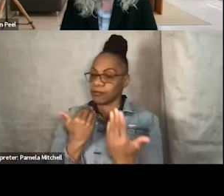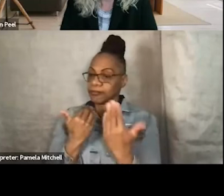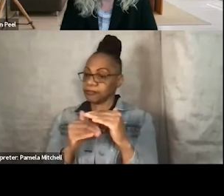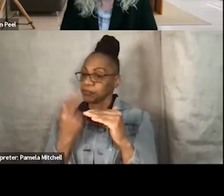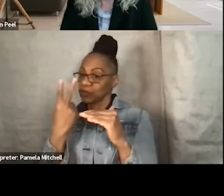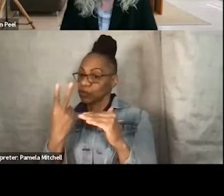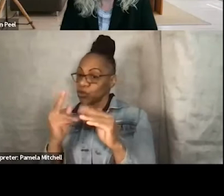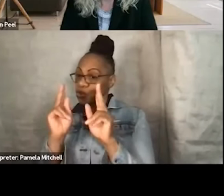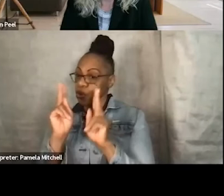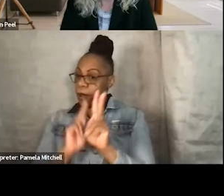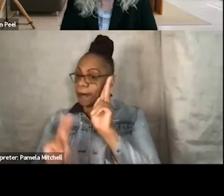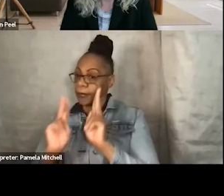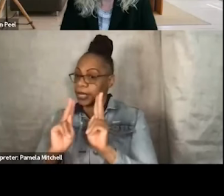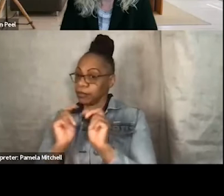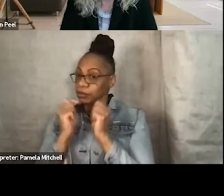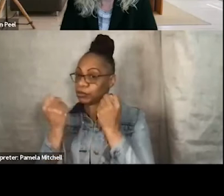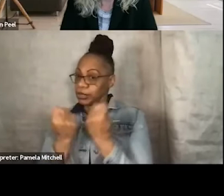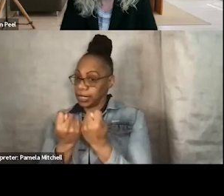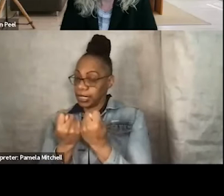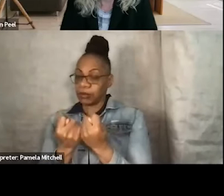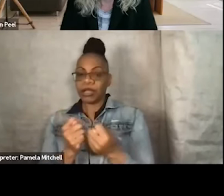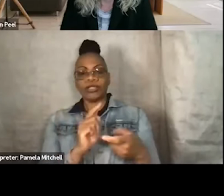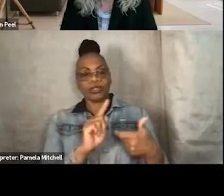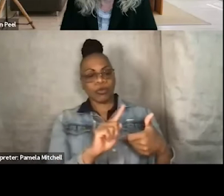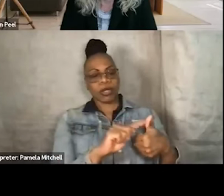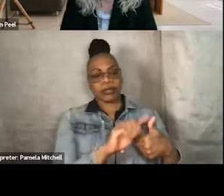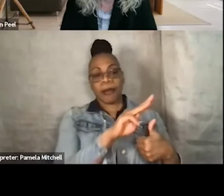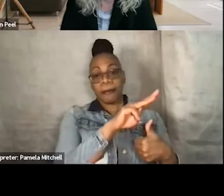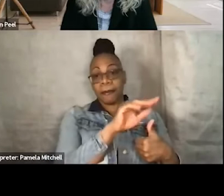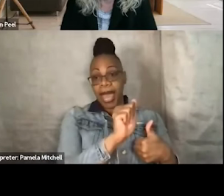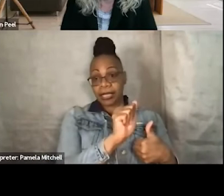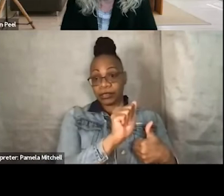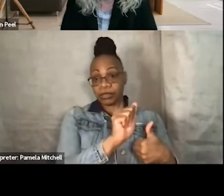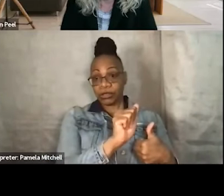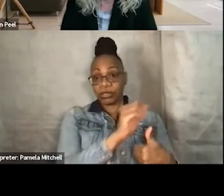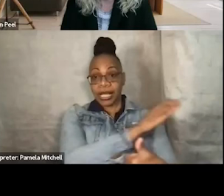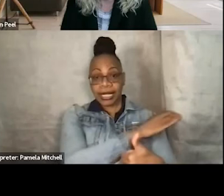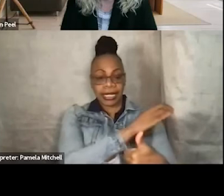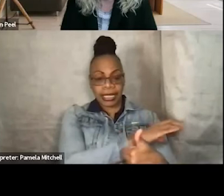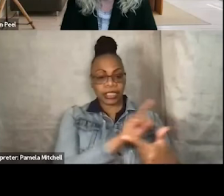that the team will consist of a master's level clinician, a bachelor's level clinician,